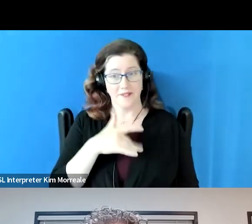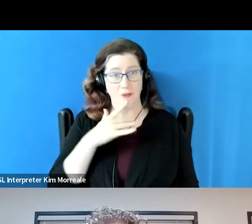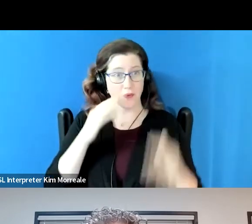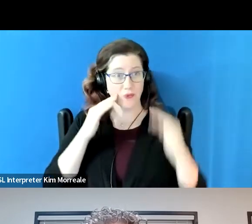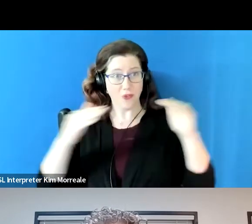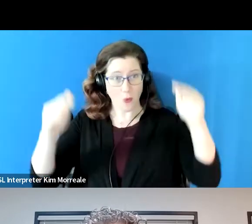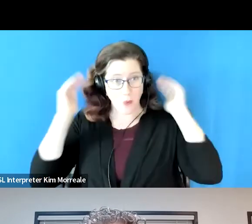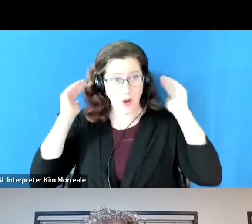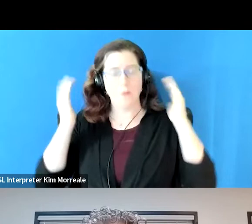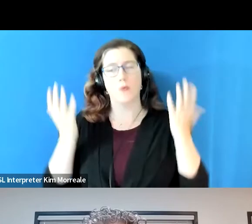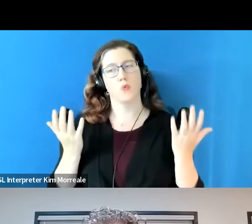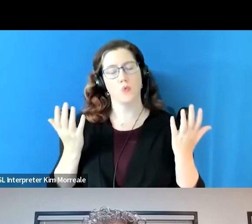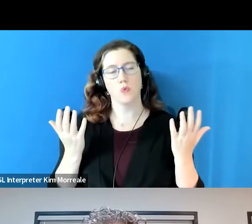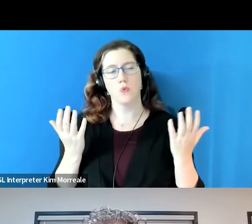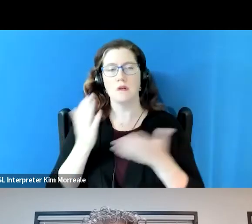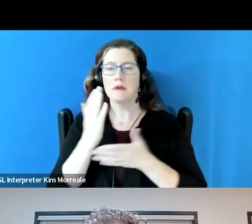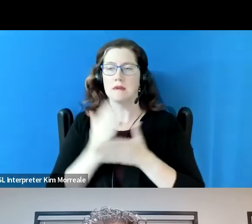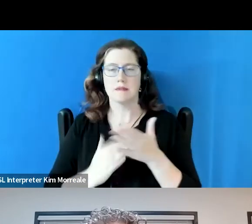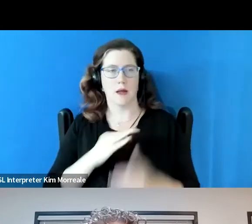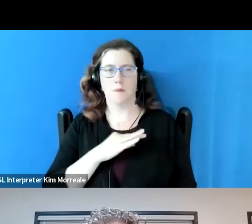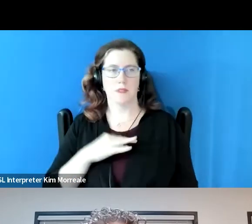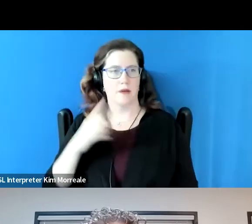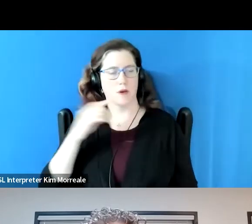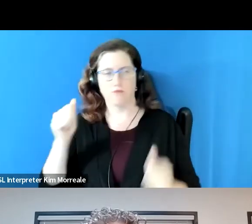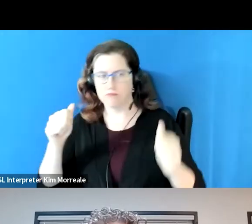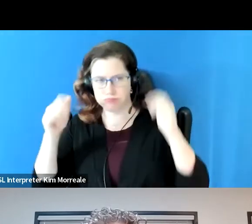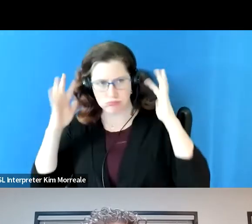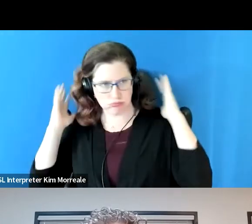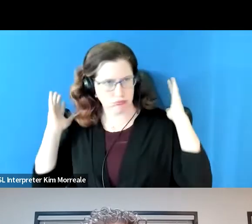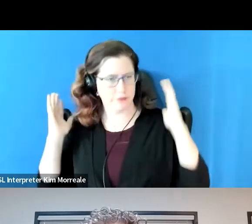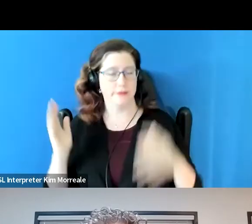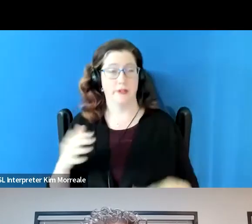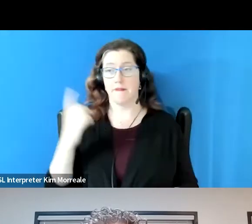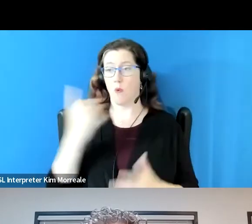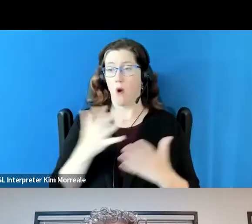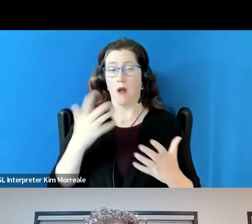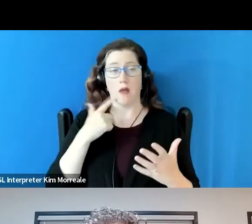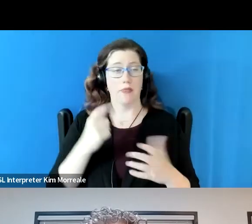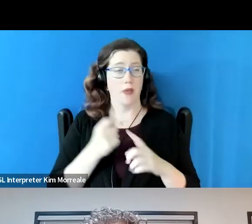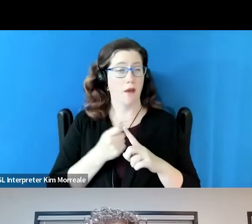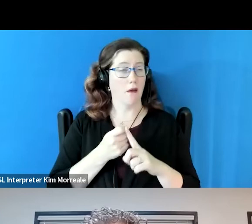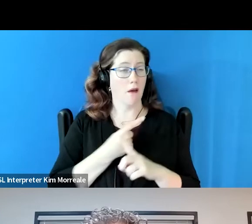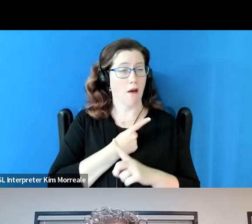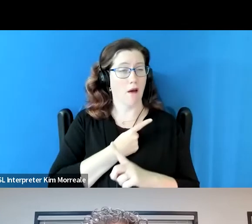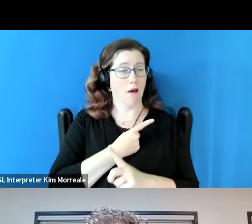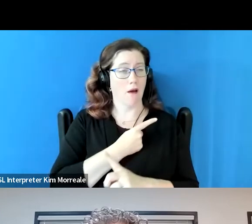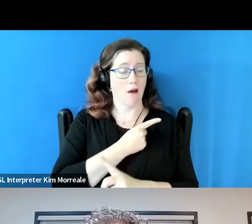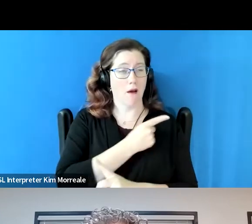'Cause I know I have staff that their calendar something goes out of a different direction